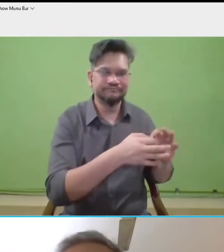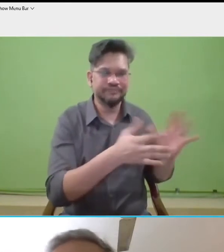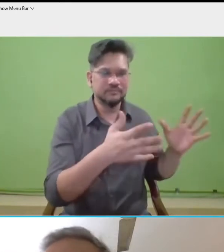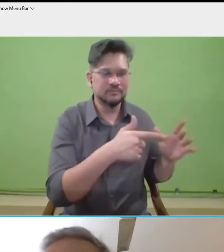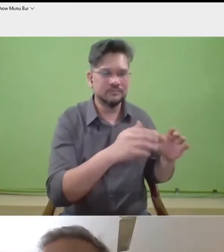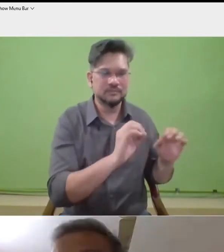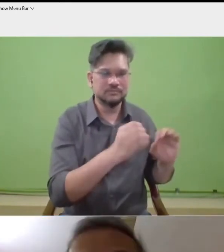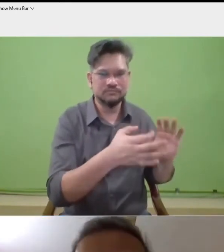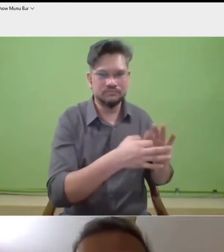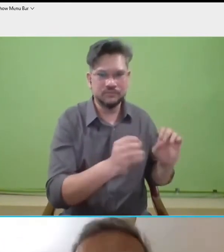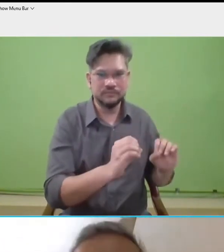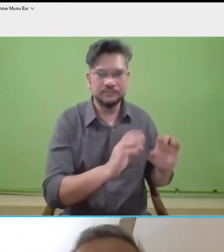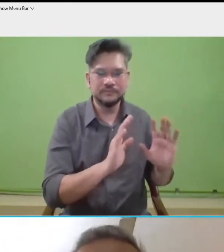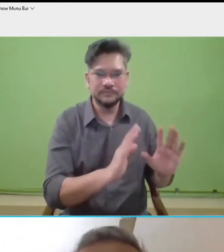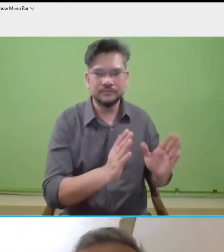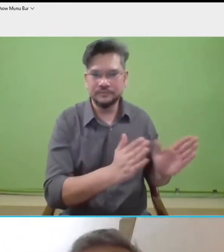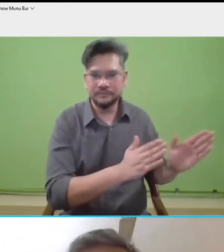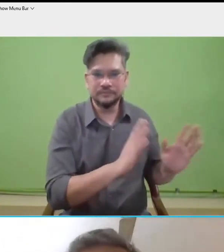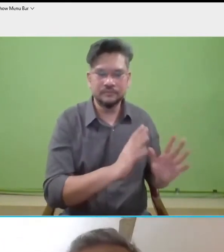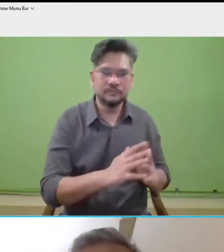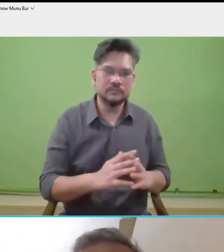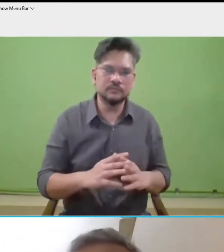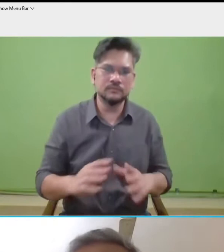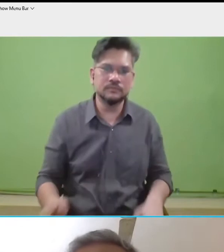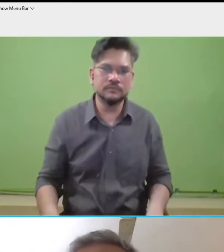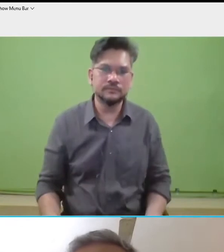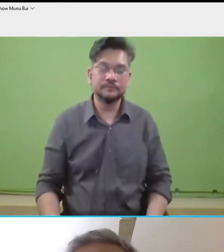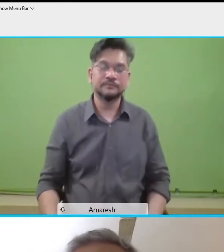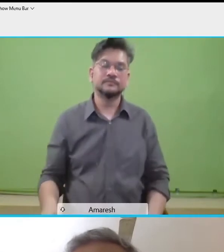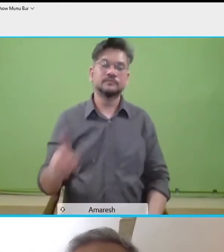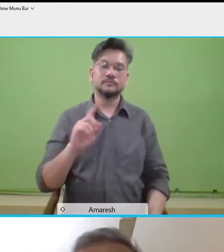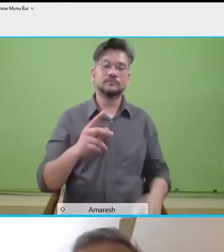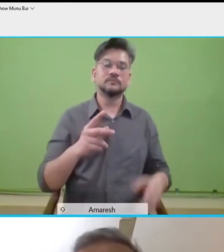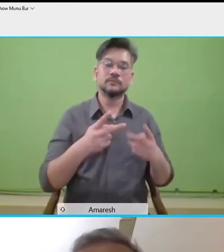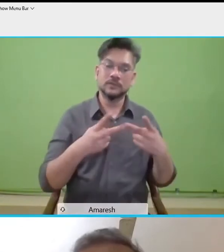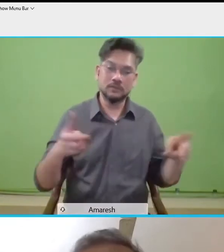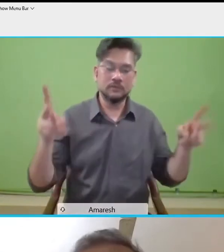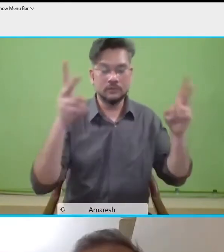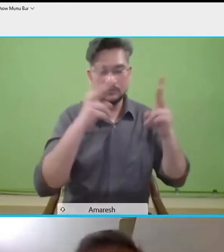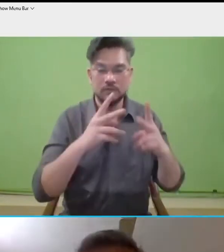now they are going to be different because of variation that exists in